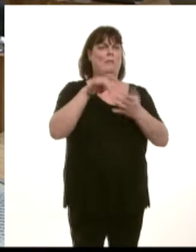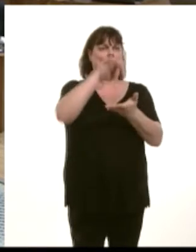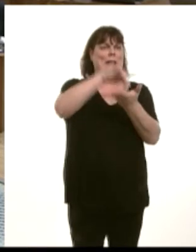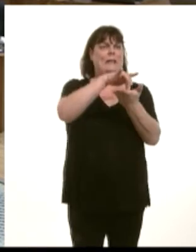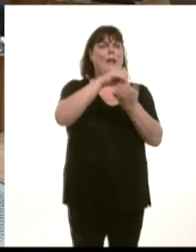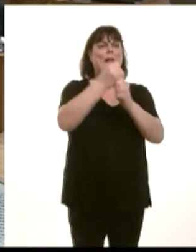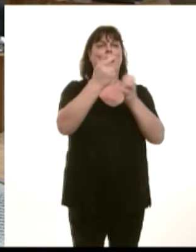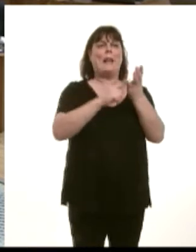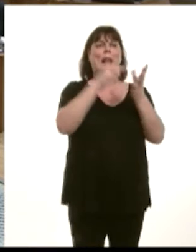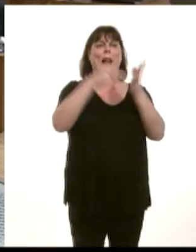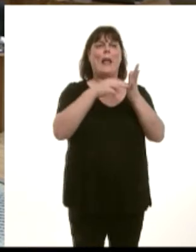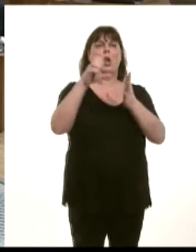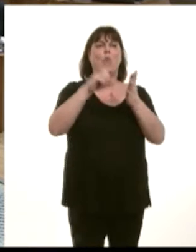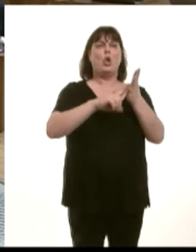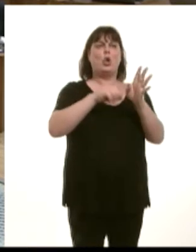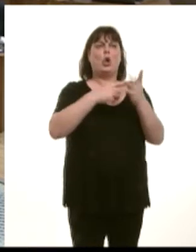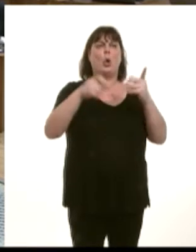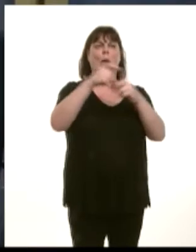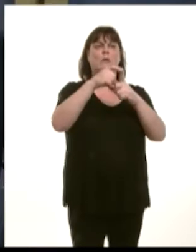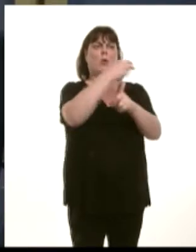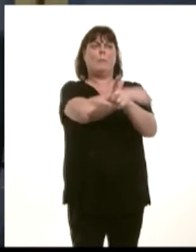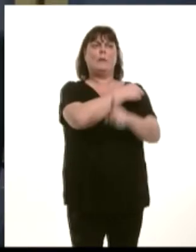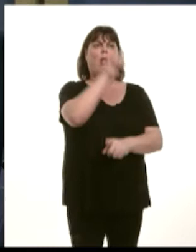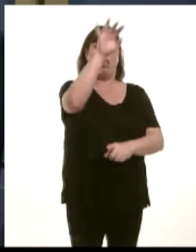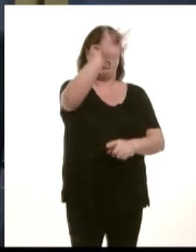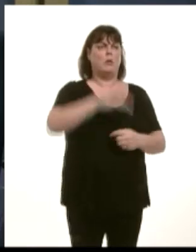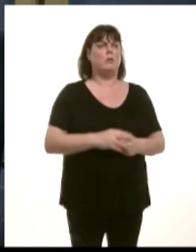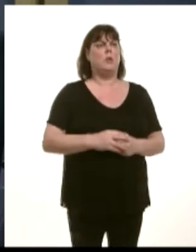last week from your Government Ministers around the roll-out of a new emergency department